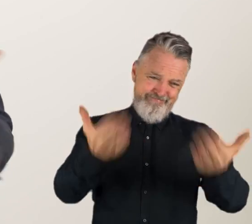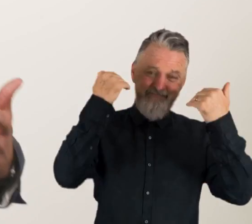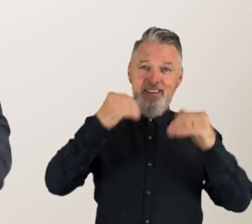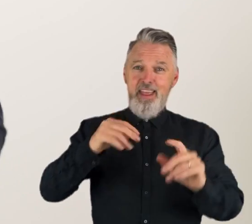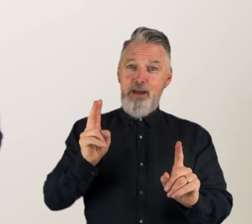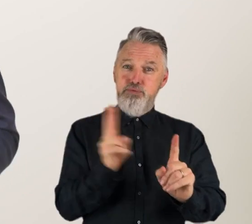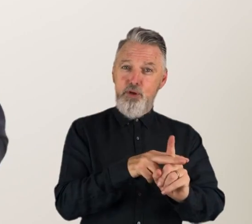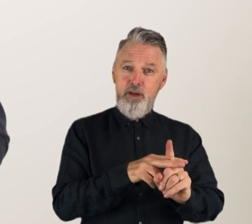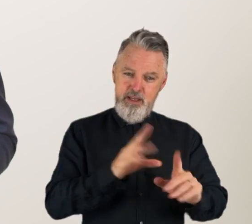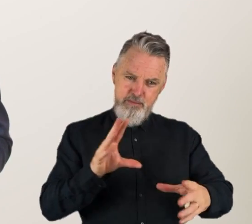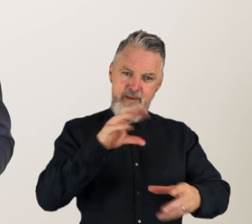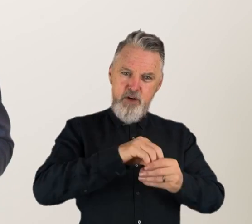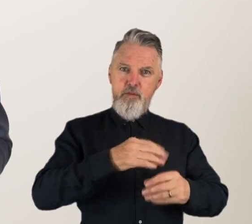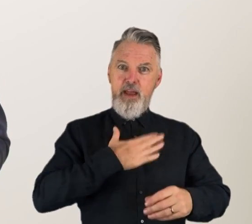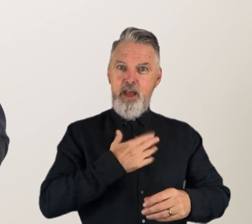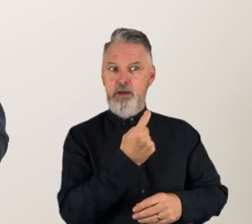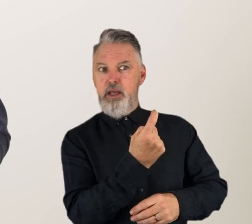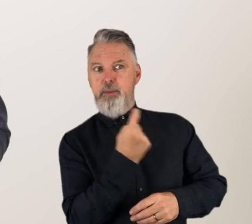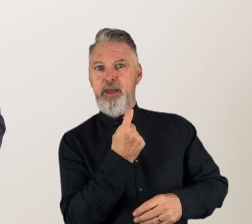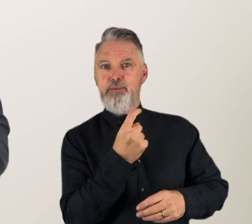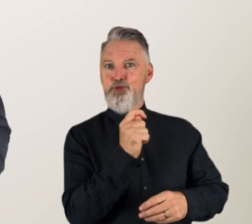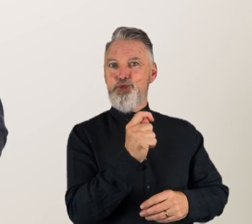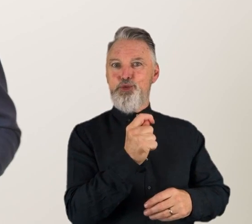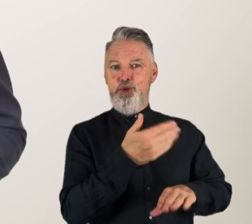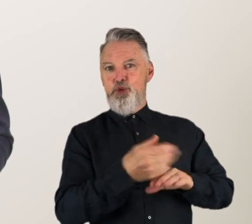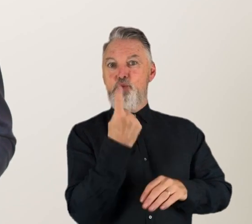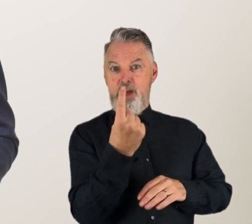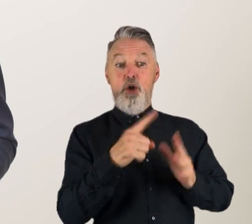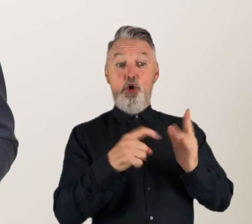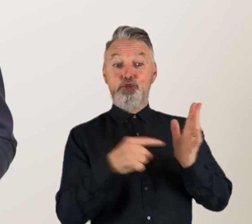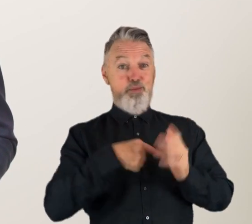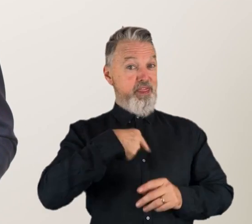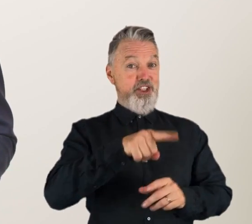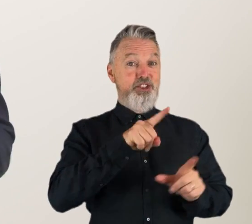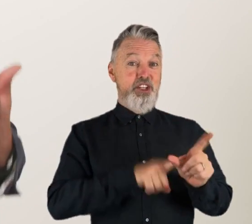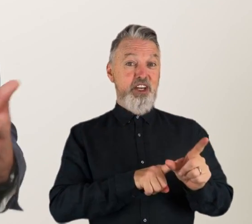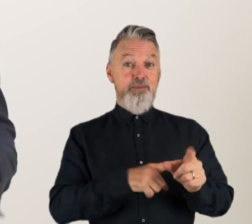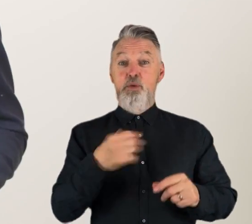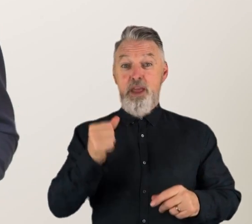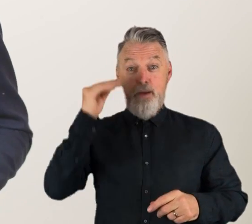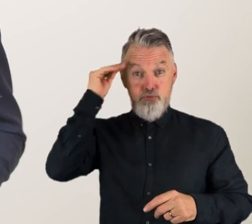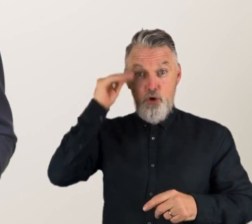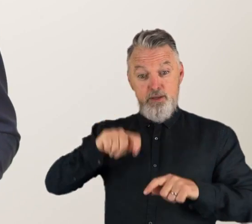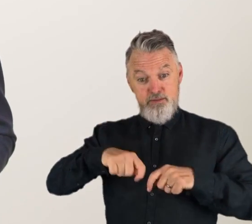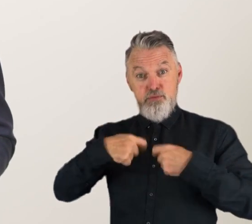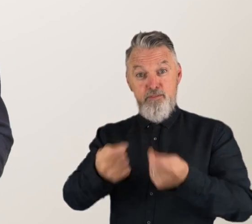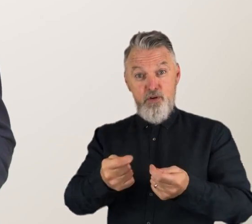to be part of our upcoming Remarkable Design-athon taking place during October this year. There will be prizes on offer for teams who can help solve